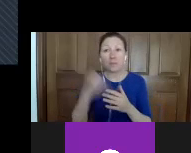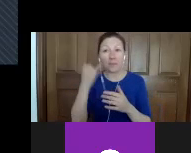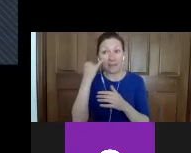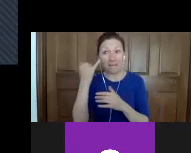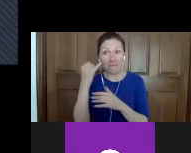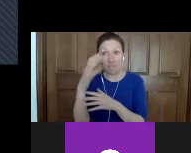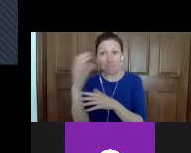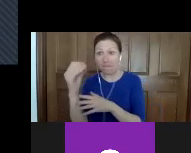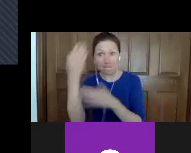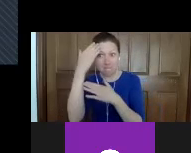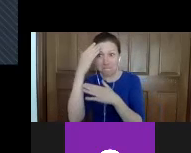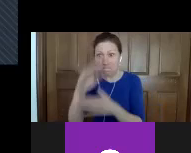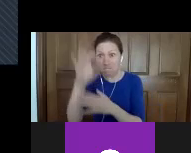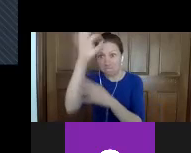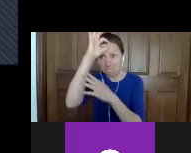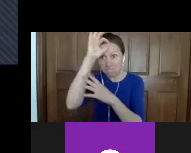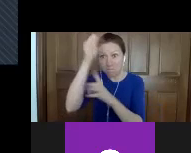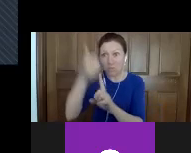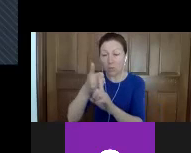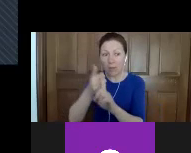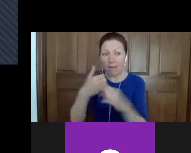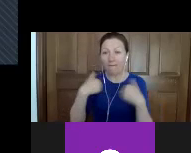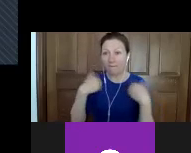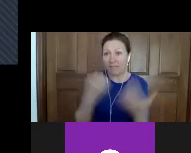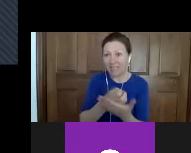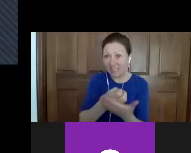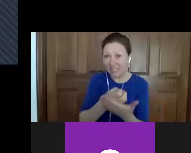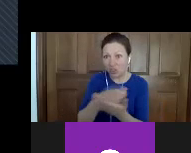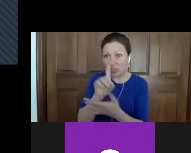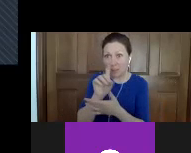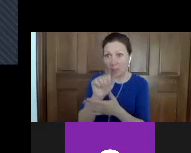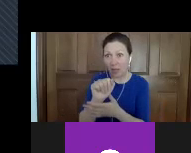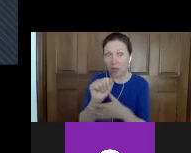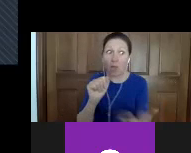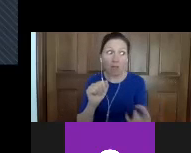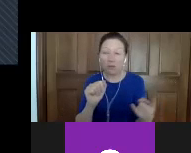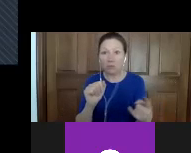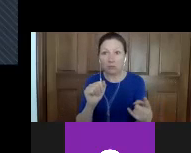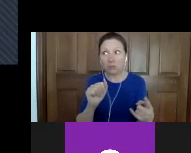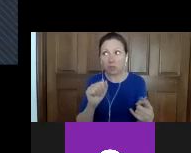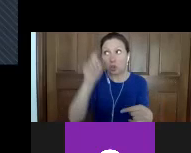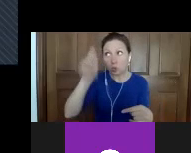to act to punish you basically for operating without disclosing a serious health condition